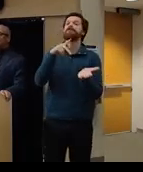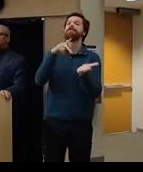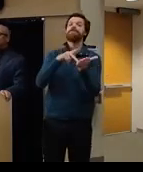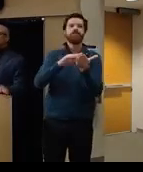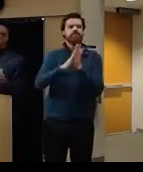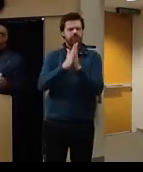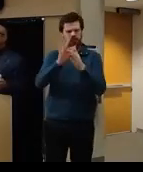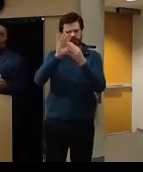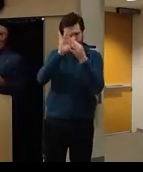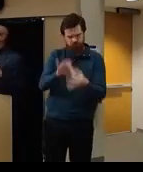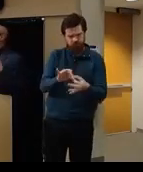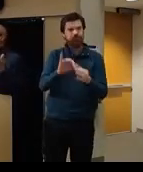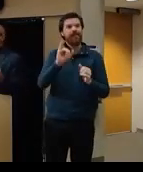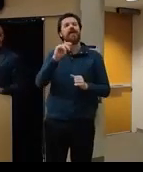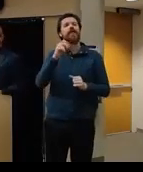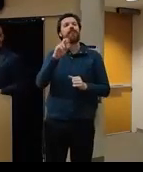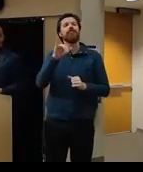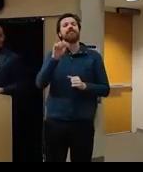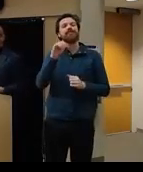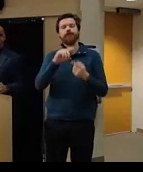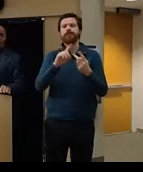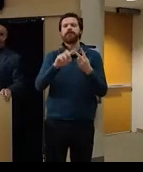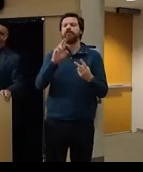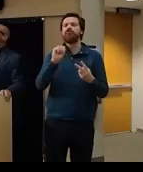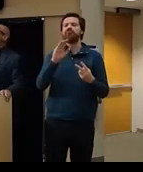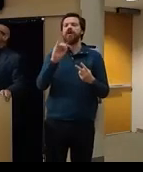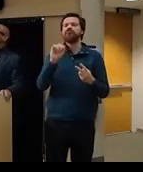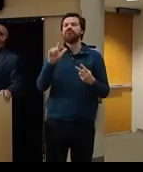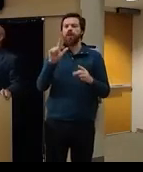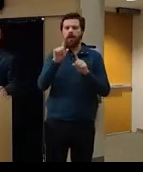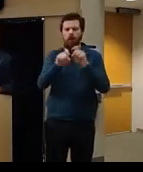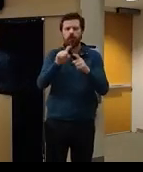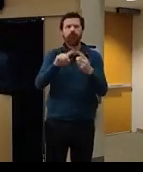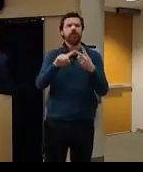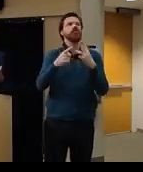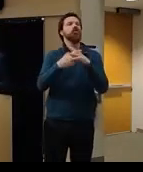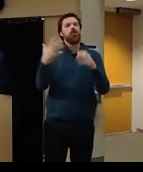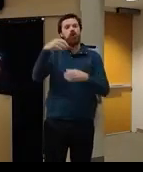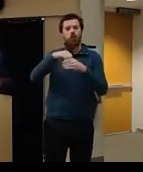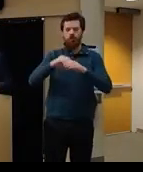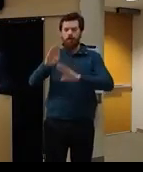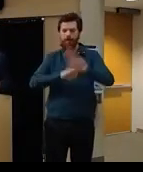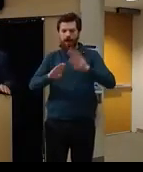based on empiricism and irrational inquiry they began to include the biological basis of behavior